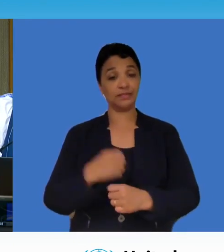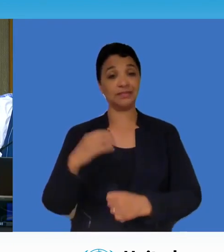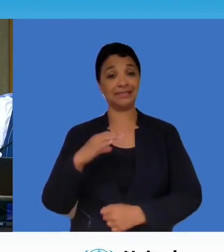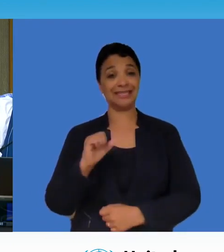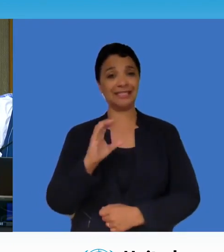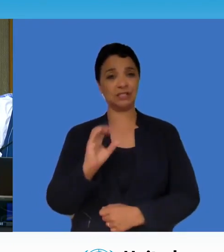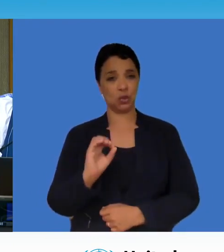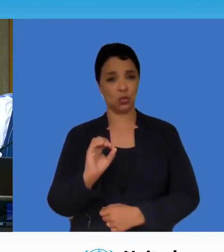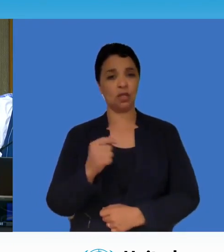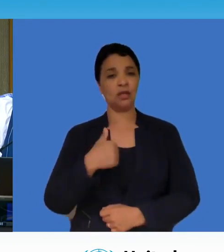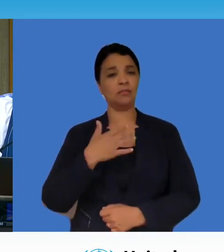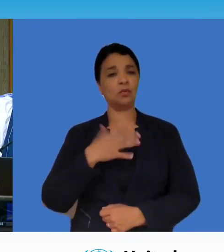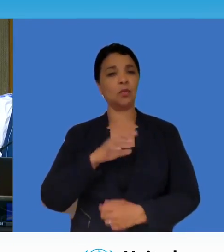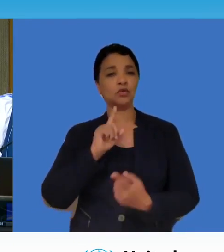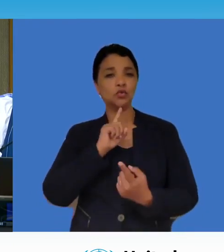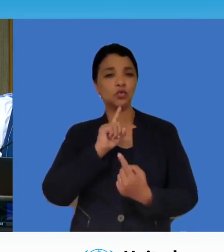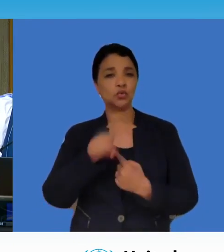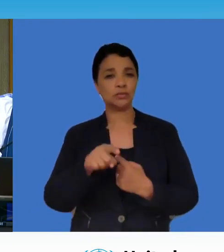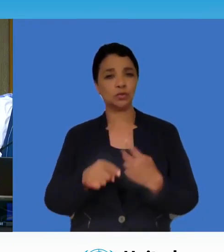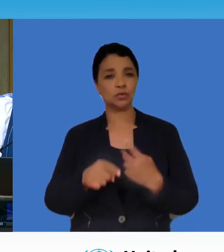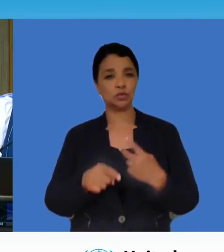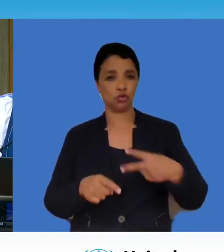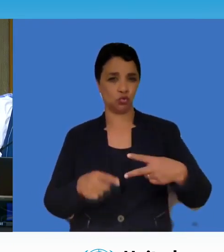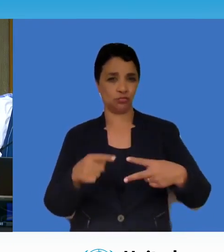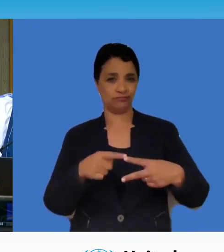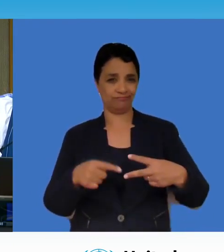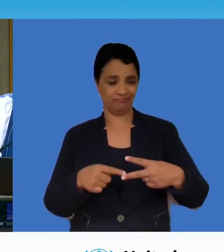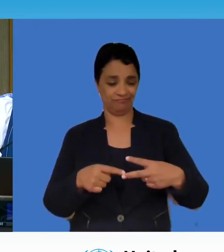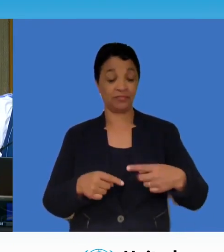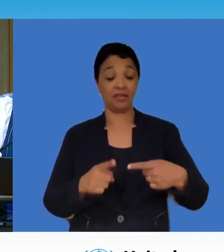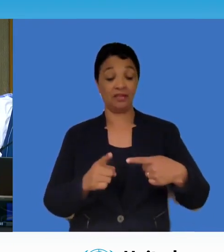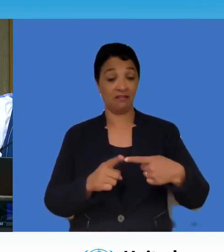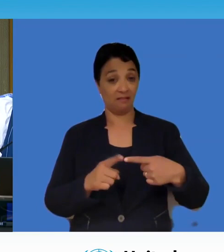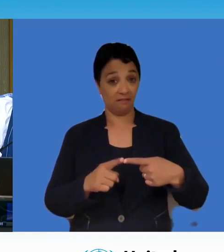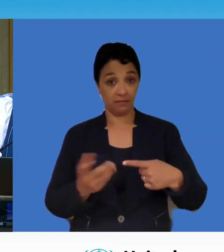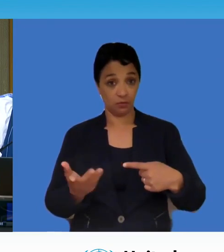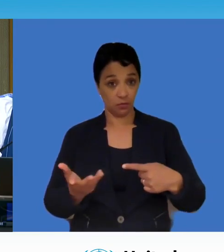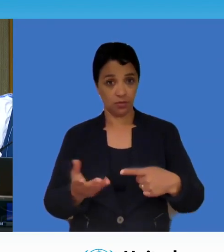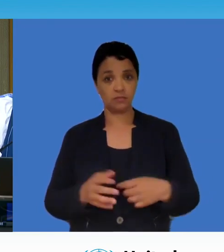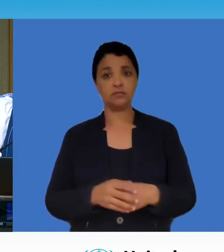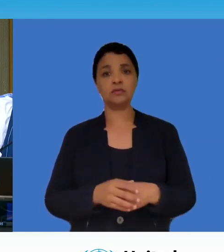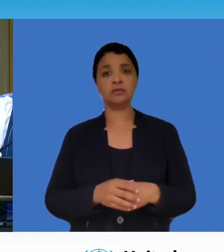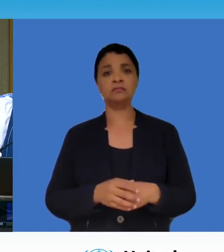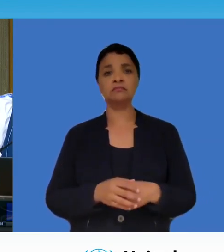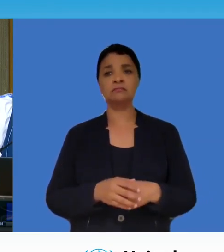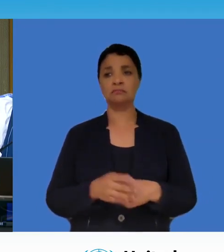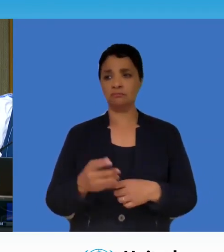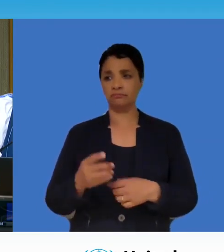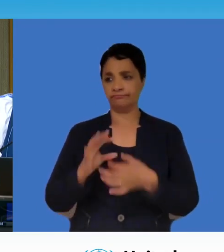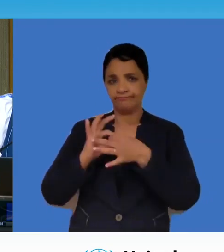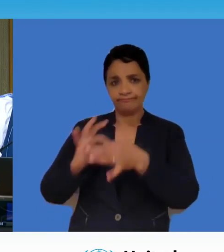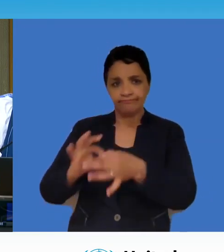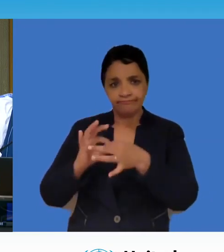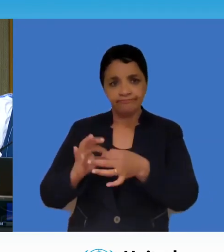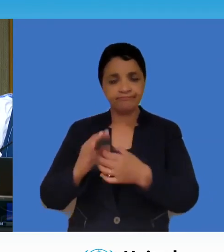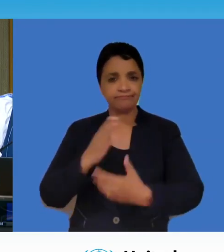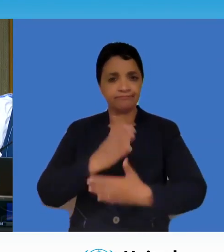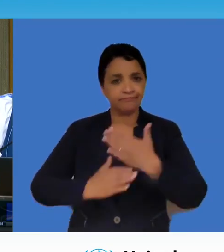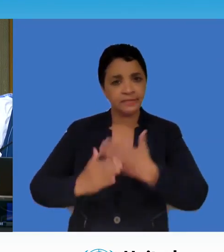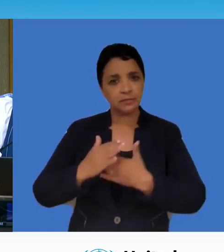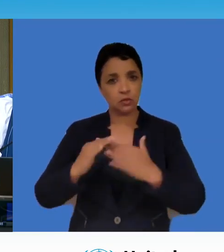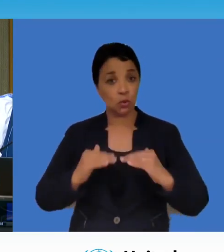Society two points from um from our side um one is um that whatever you do with us that you you